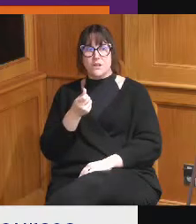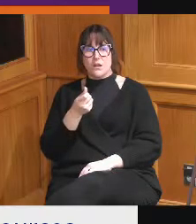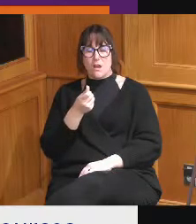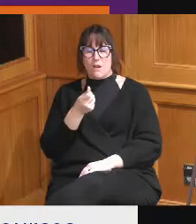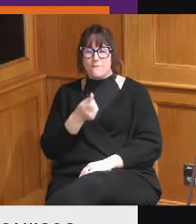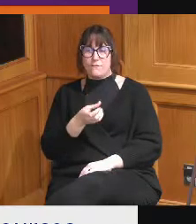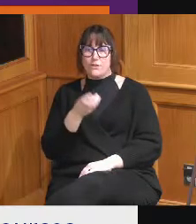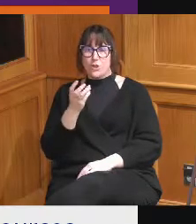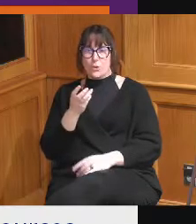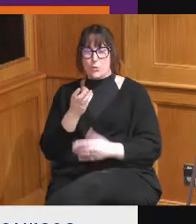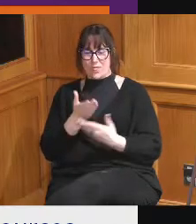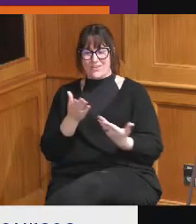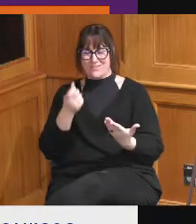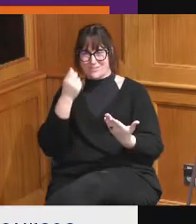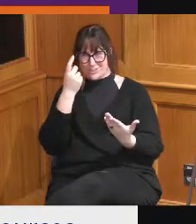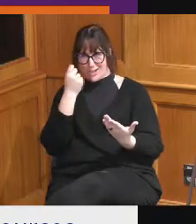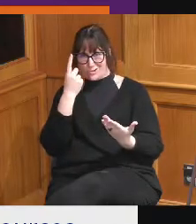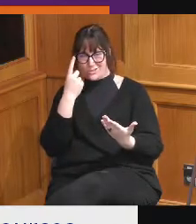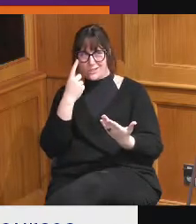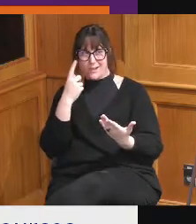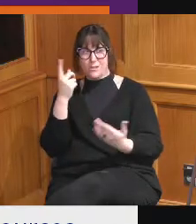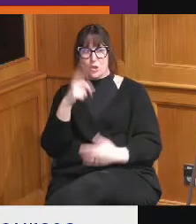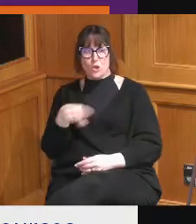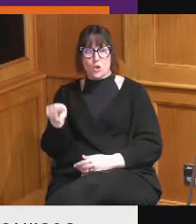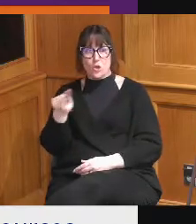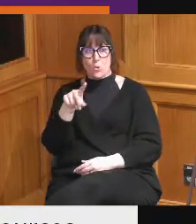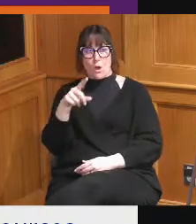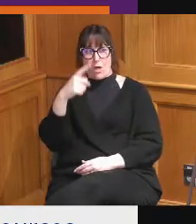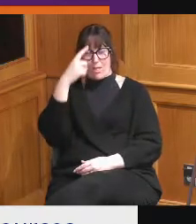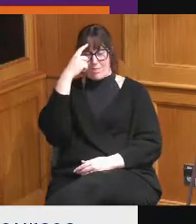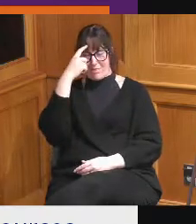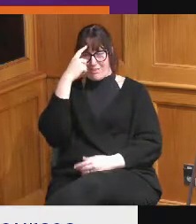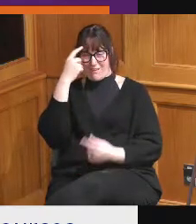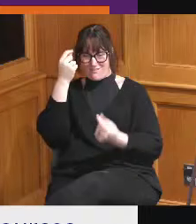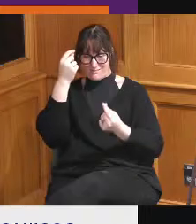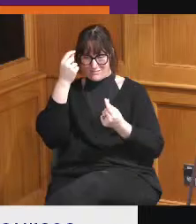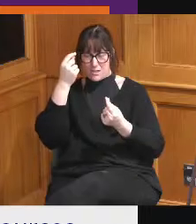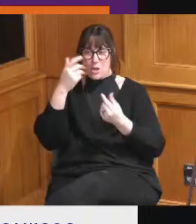really important is you know you all consider going forward and the future of this program